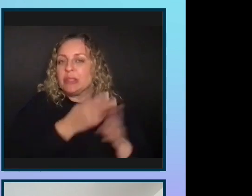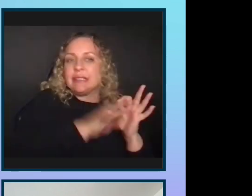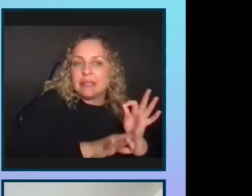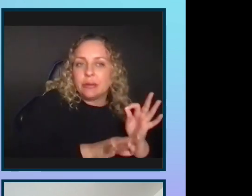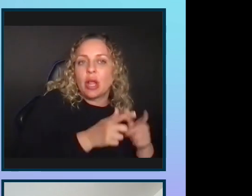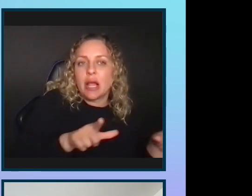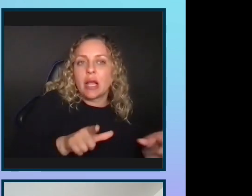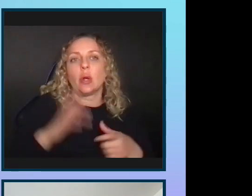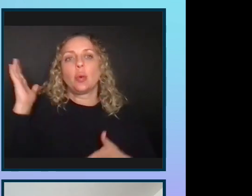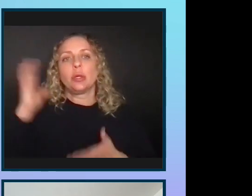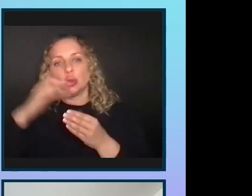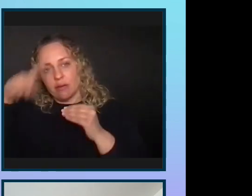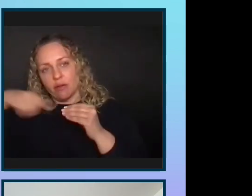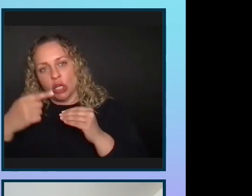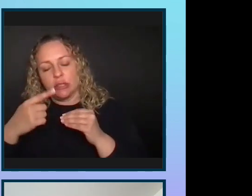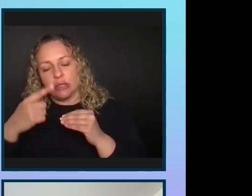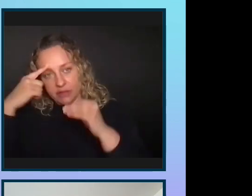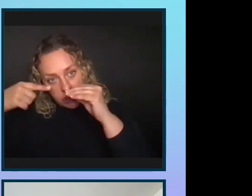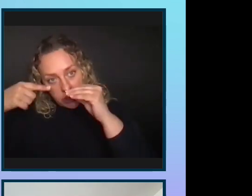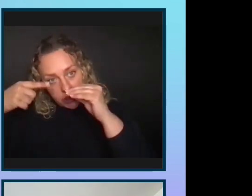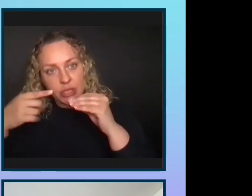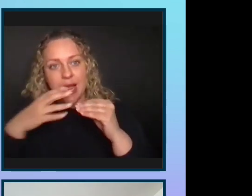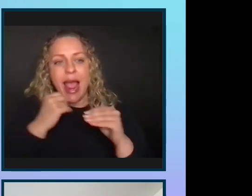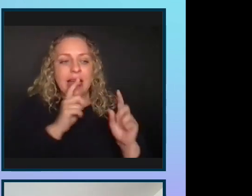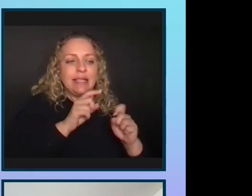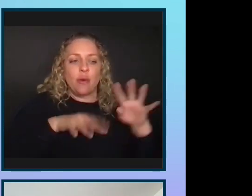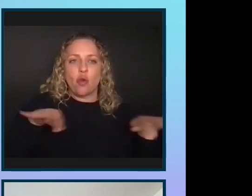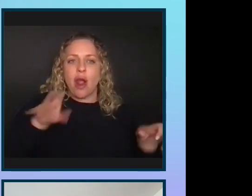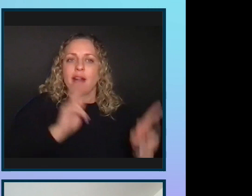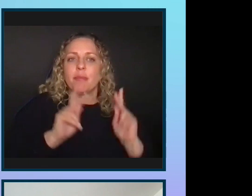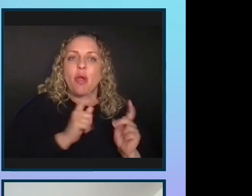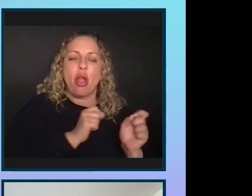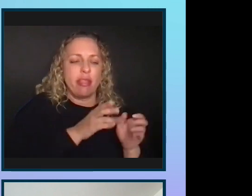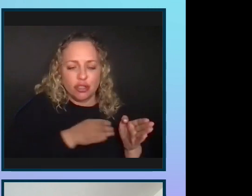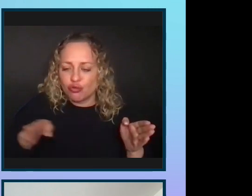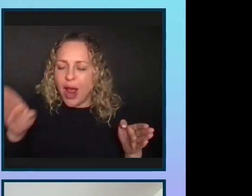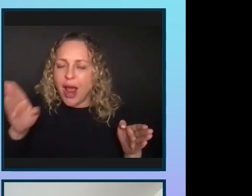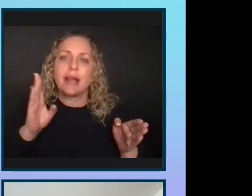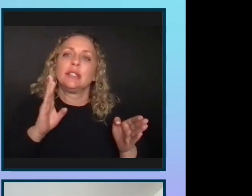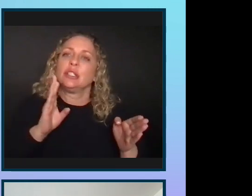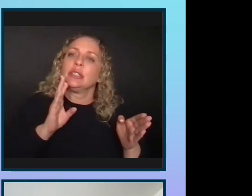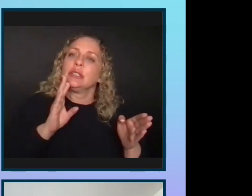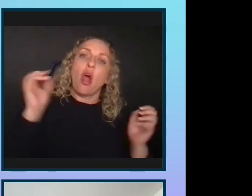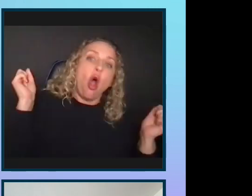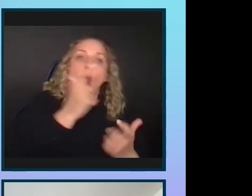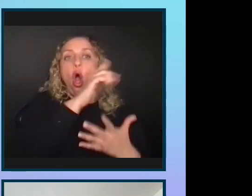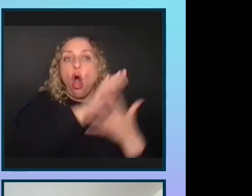using simple layouts and testing with a variety of users. Now, these strategies are no way exhaustive, but there are some pretty common strategies